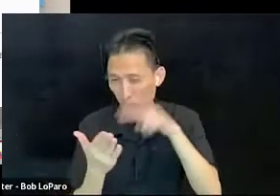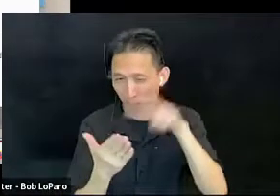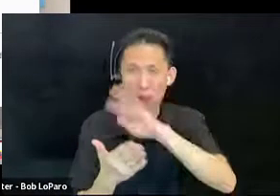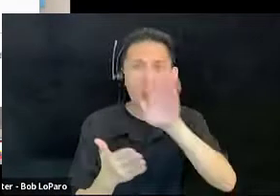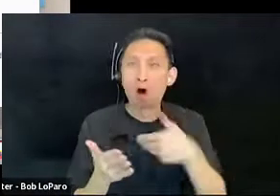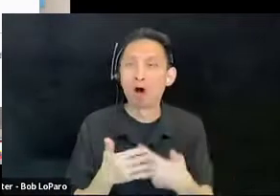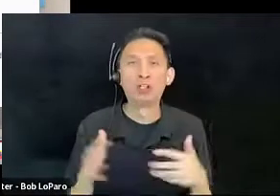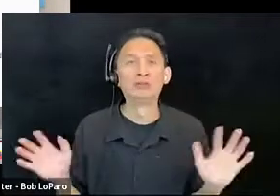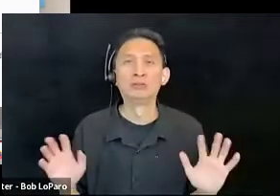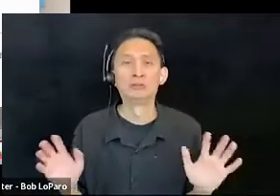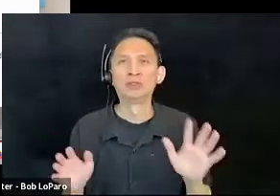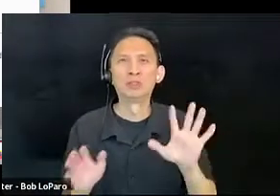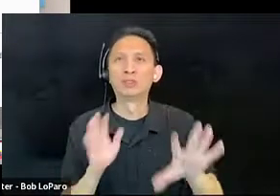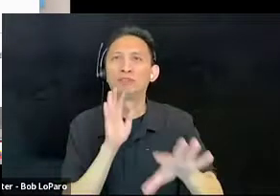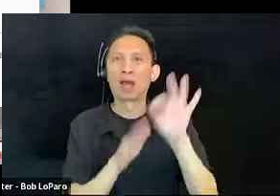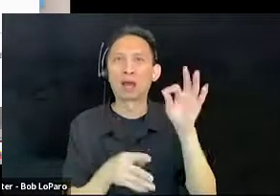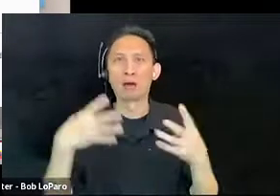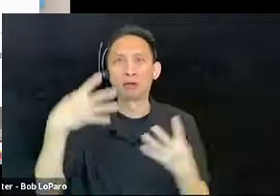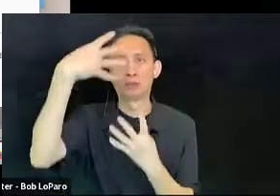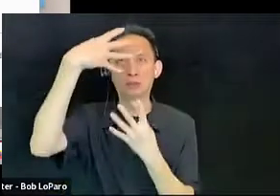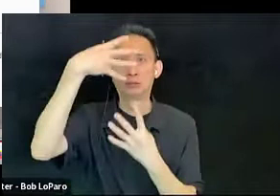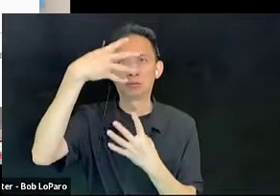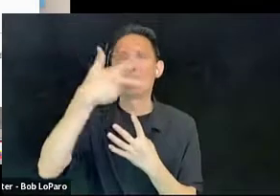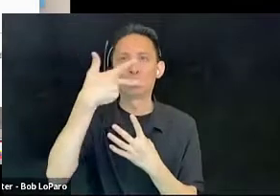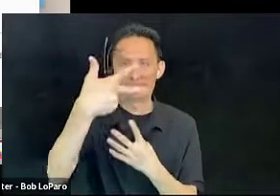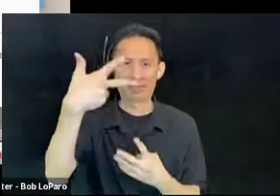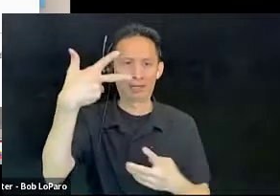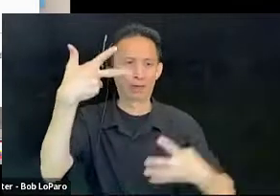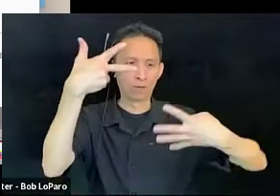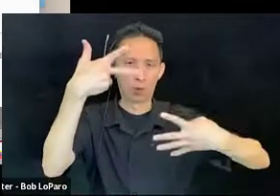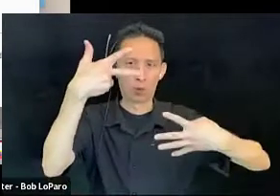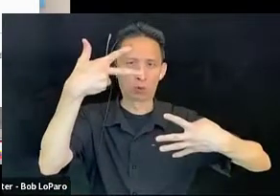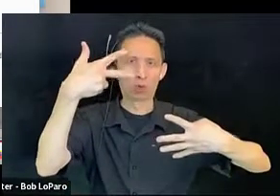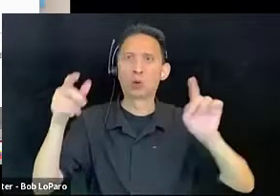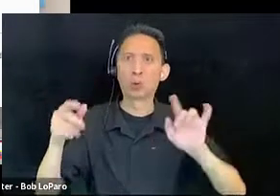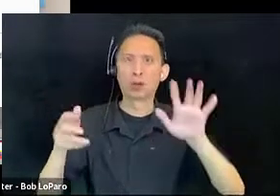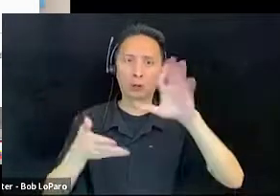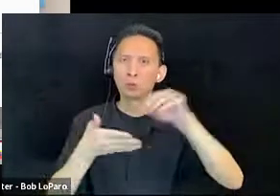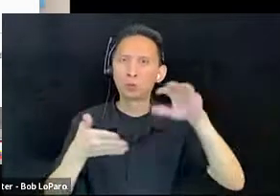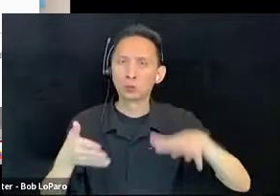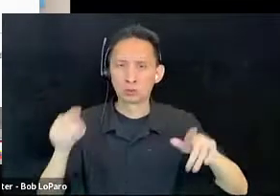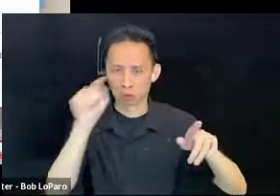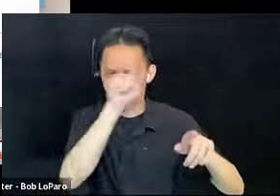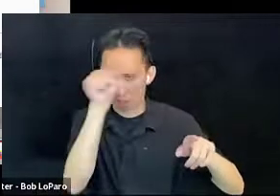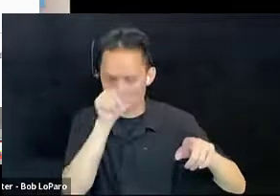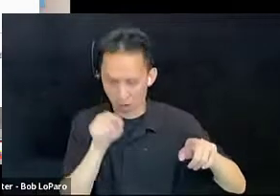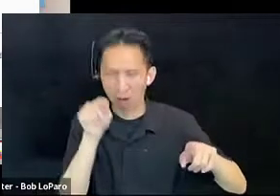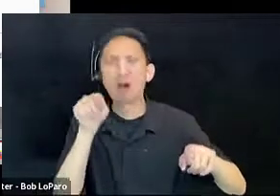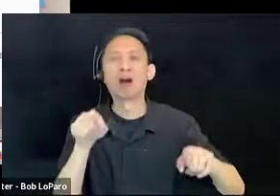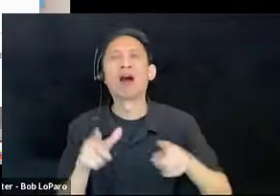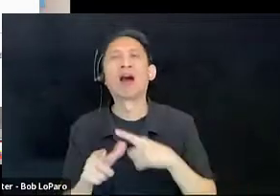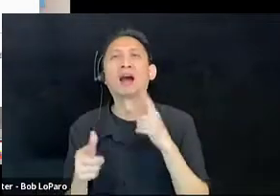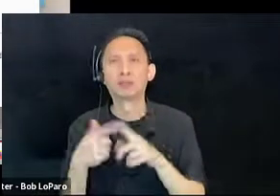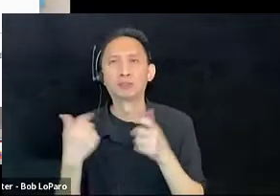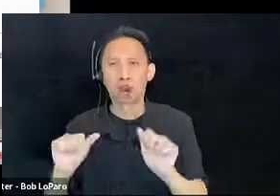and go down to it and find it. And I see Julie's asking, oh, did we test it yet?